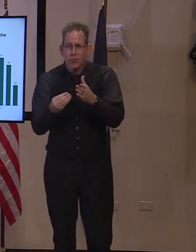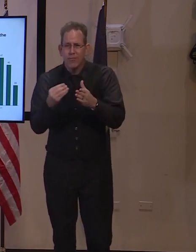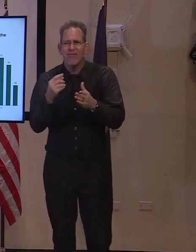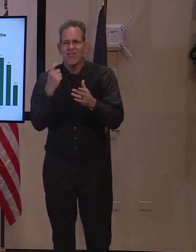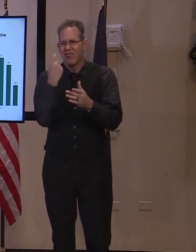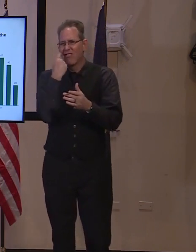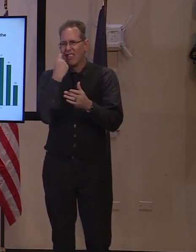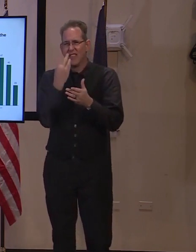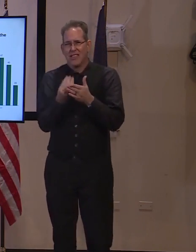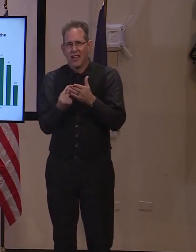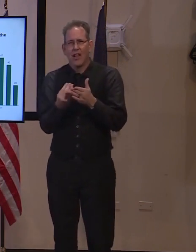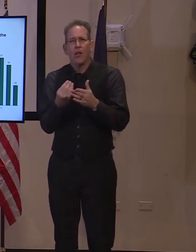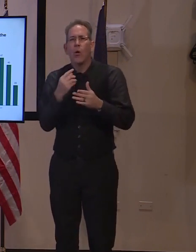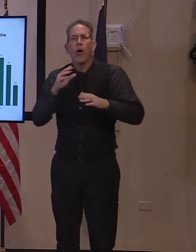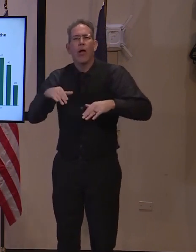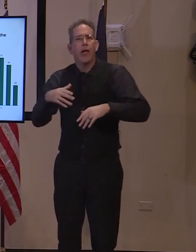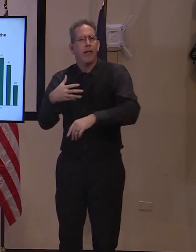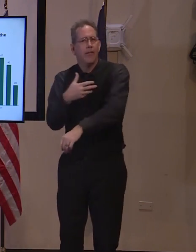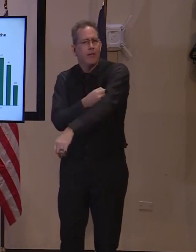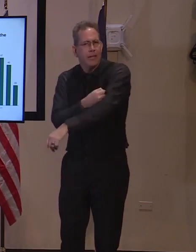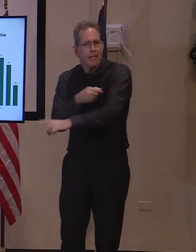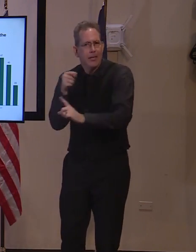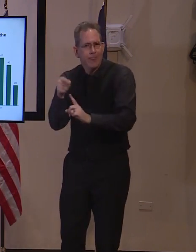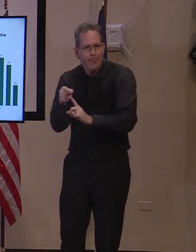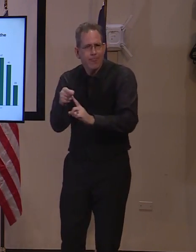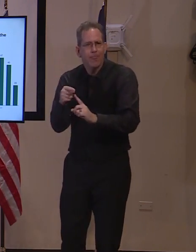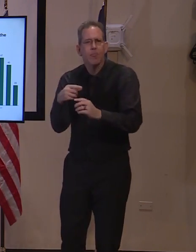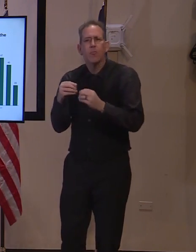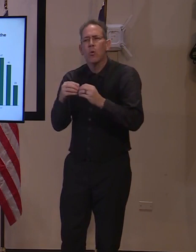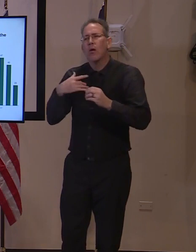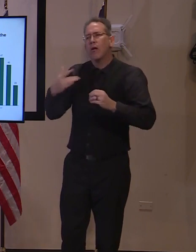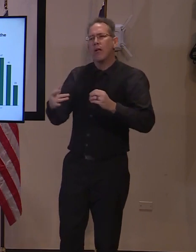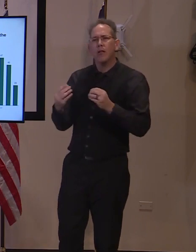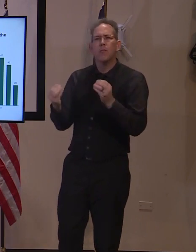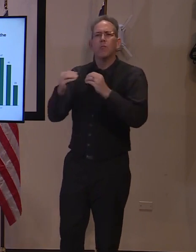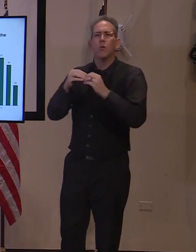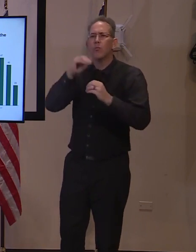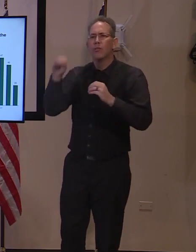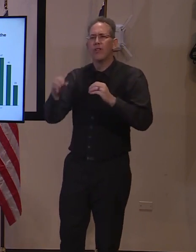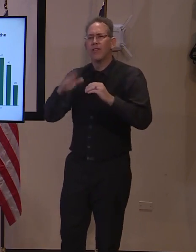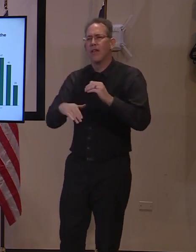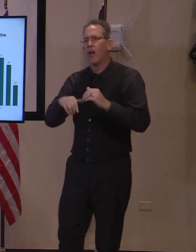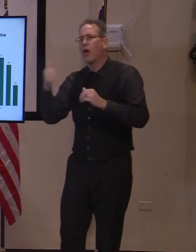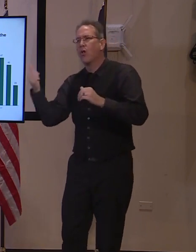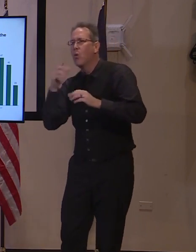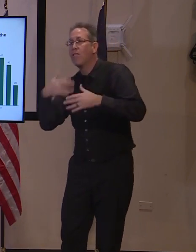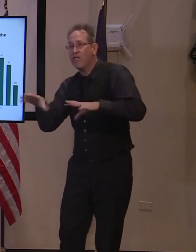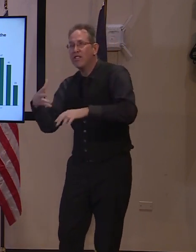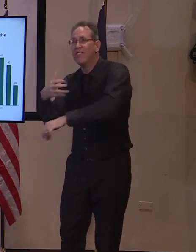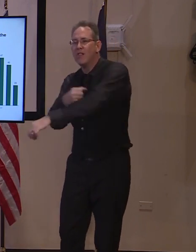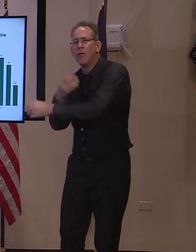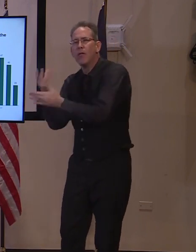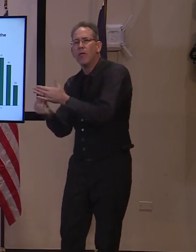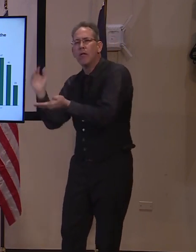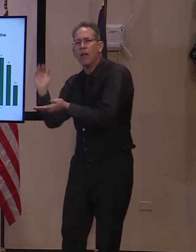vaccinated is greater than the number of people who are fully vaccinated or fully vaccinated with a booster. So again, it just supports that data from